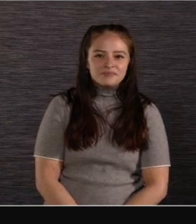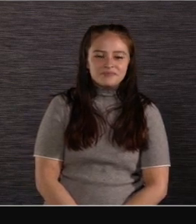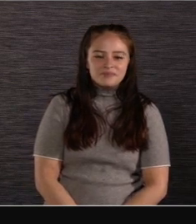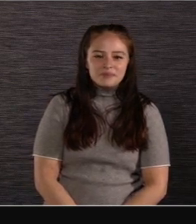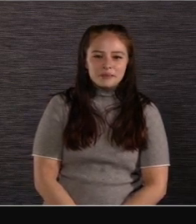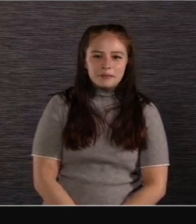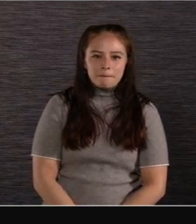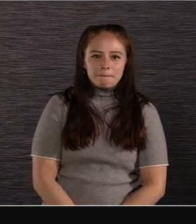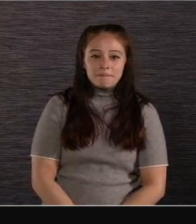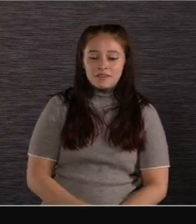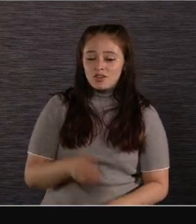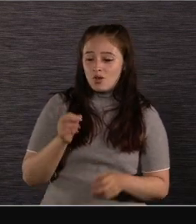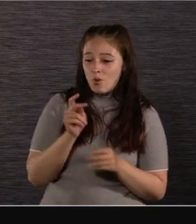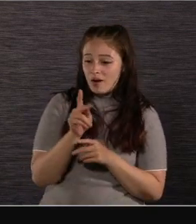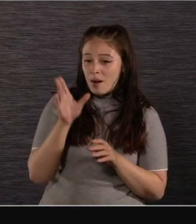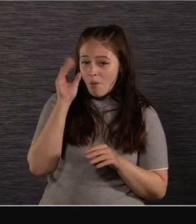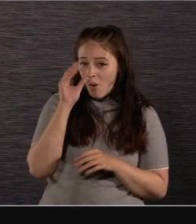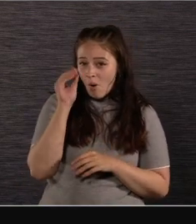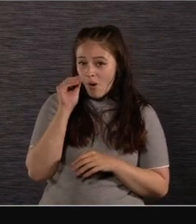all right, boys. Oh, yeah.